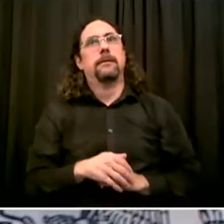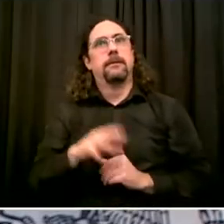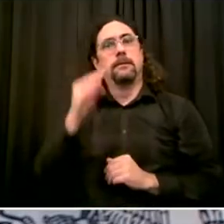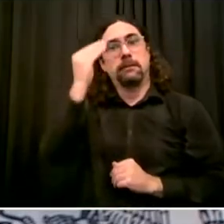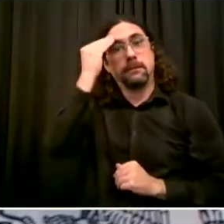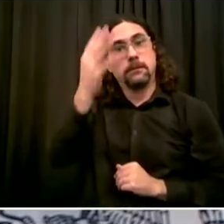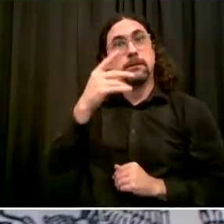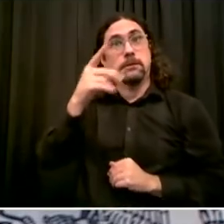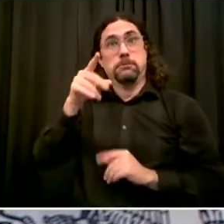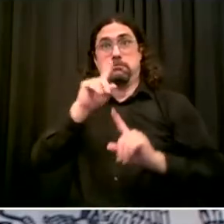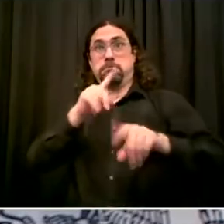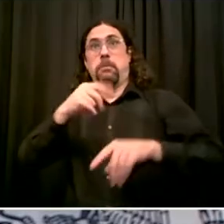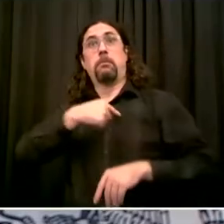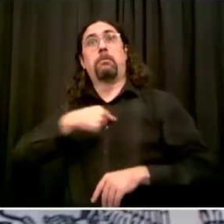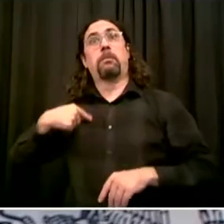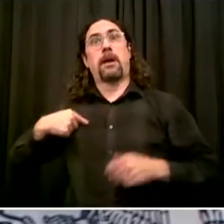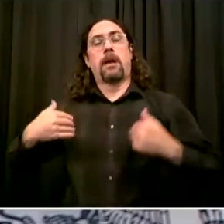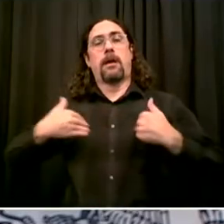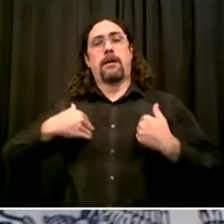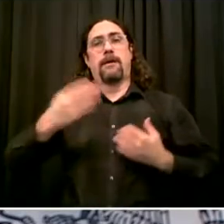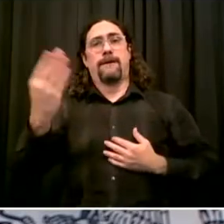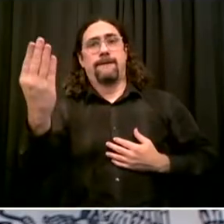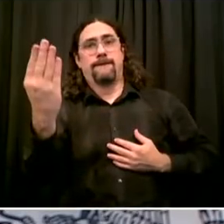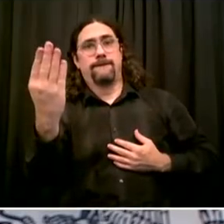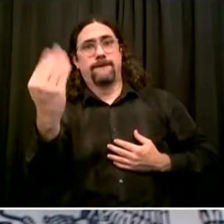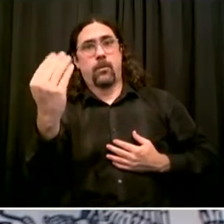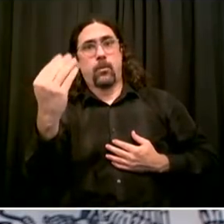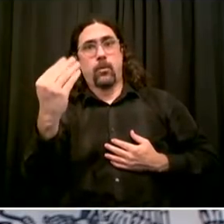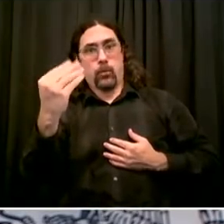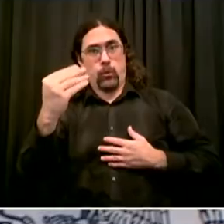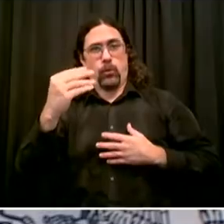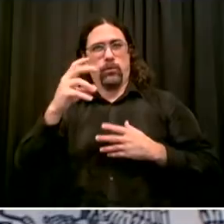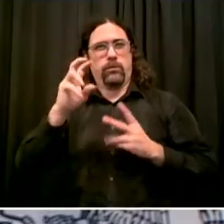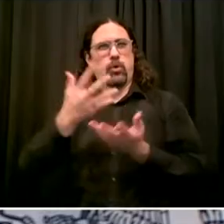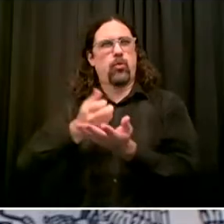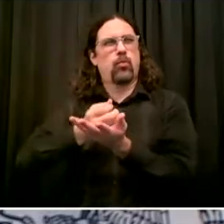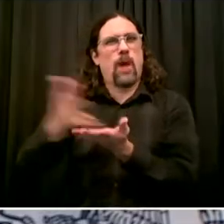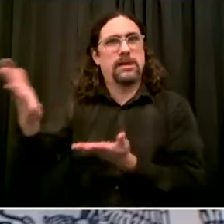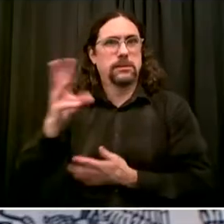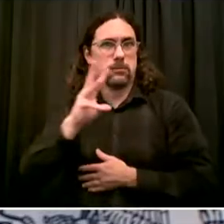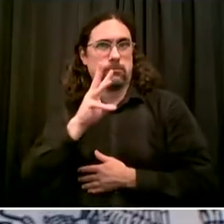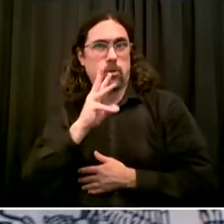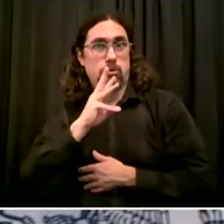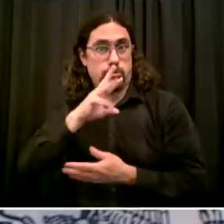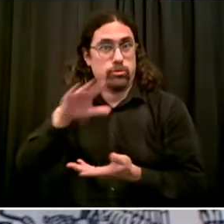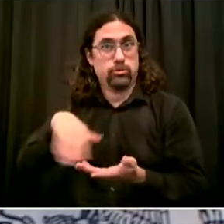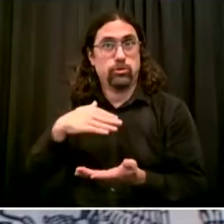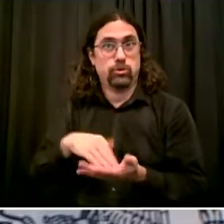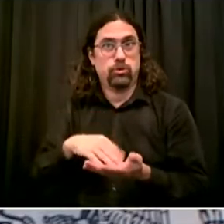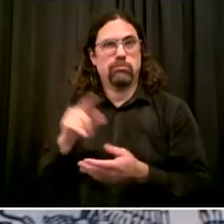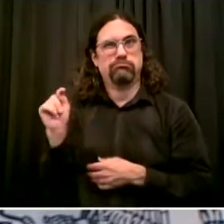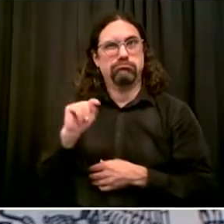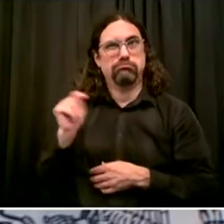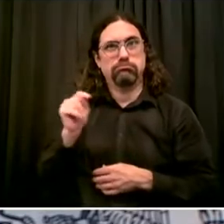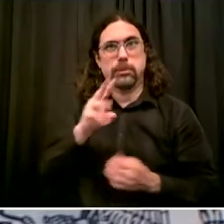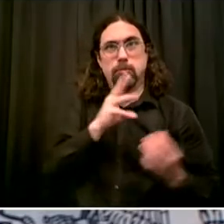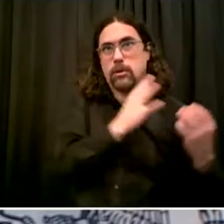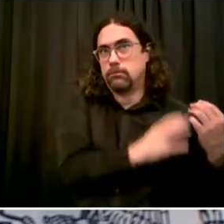IF THAT IS SOMETHING THAT THEY ARE GOING TO CONSIDER OR EXPAND INTO THE CURRNTE TESTING.